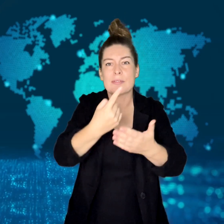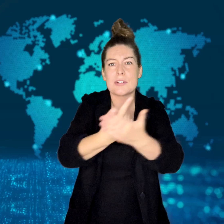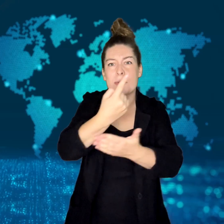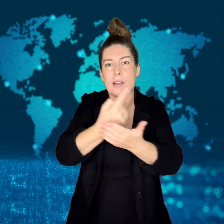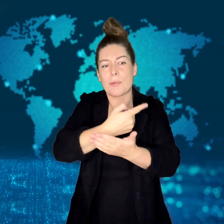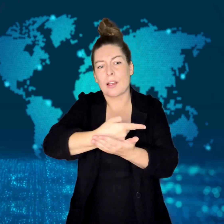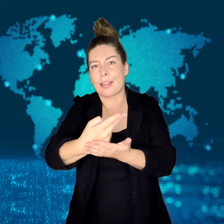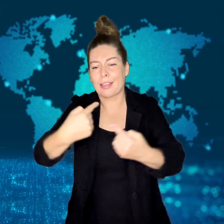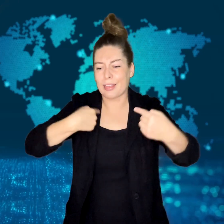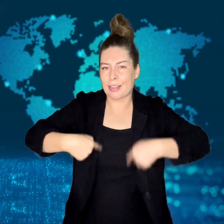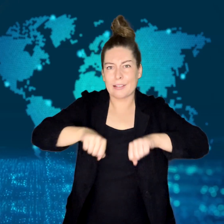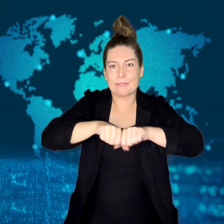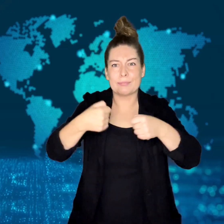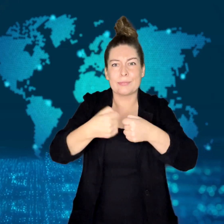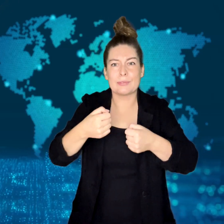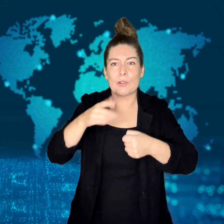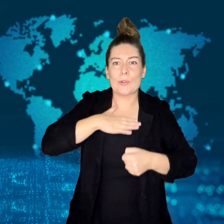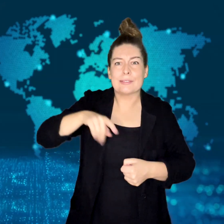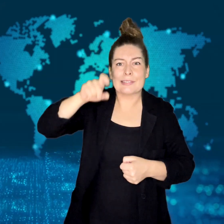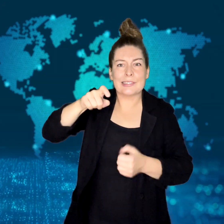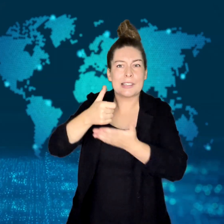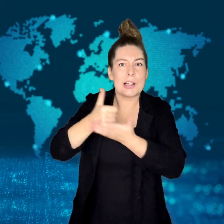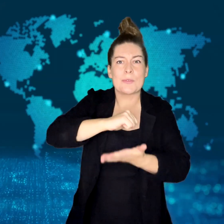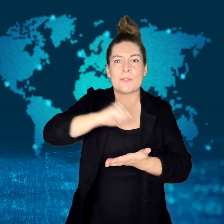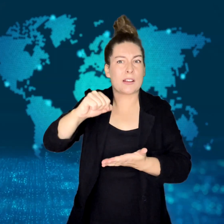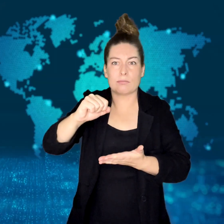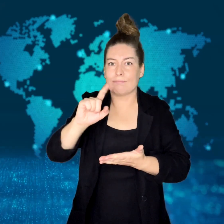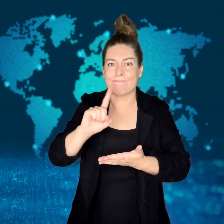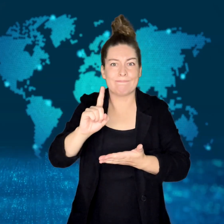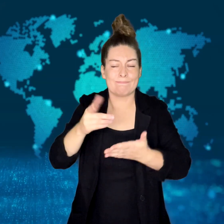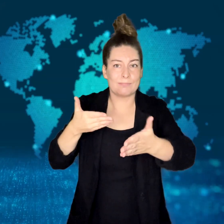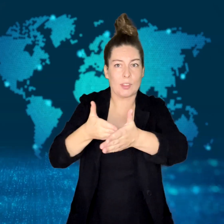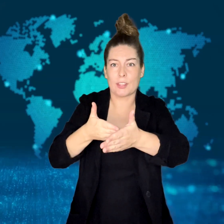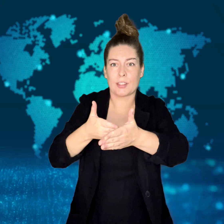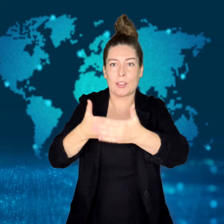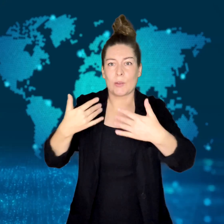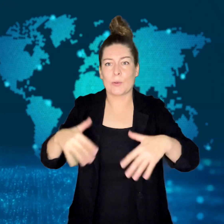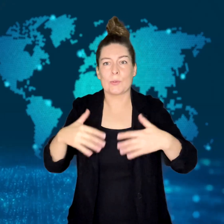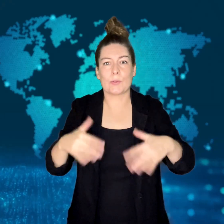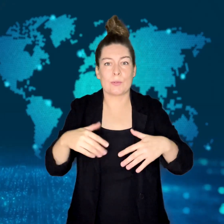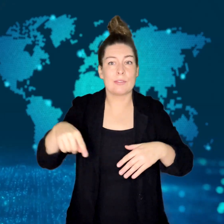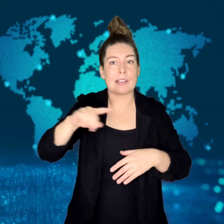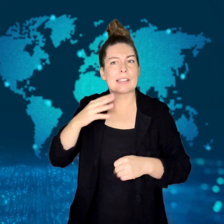by those who urge that medical help cannot reach the injured quickly.